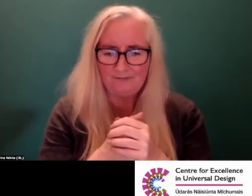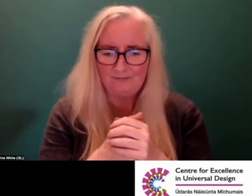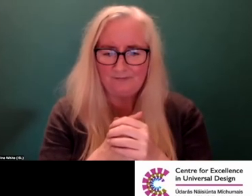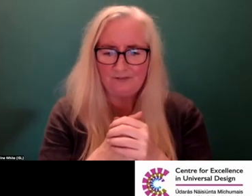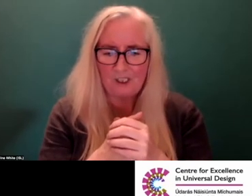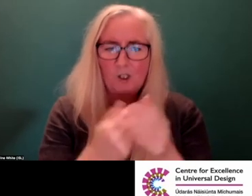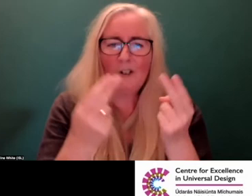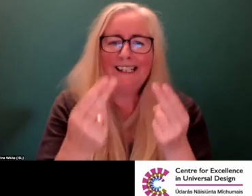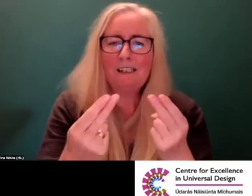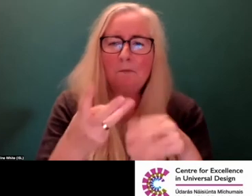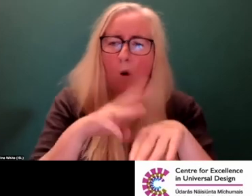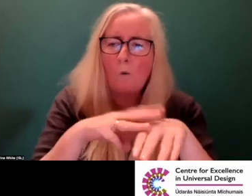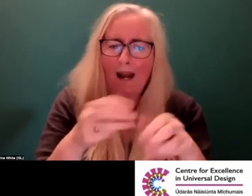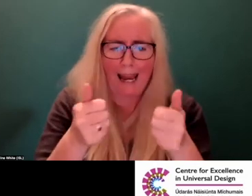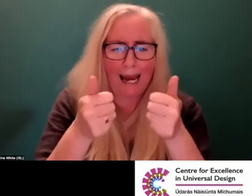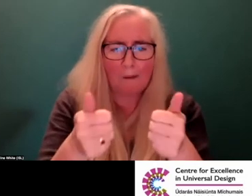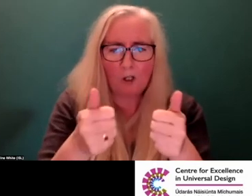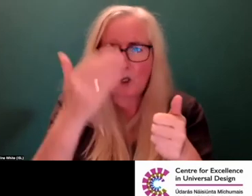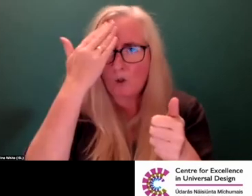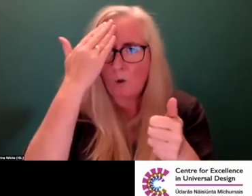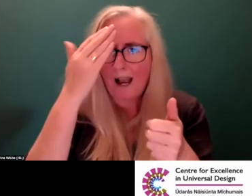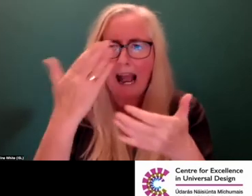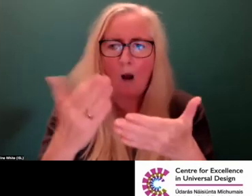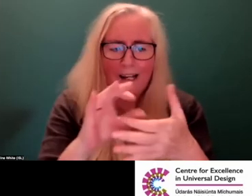because we're, you know, I think you need to be well able to be able to engage